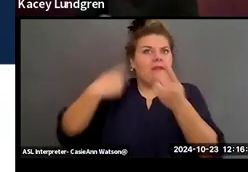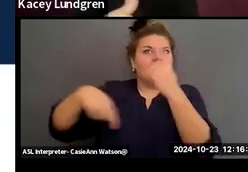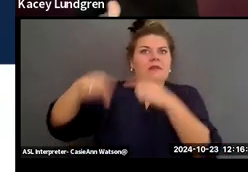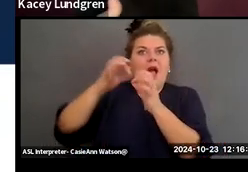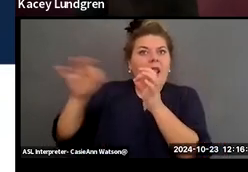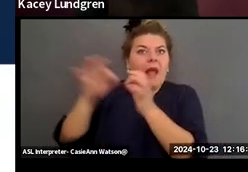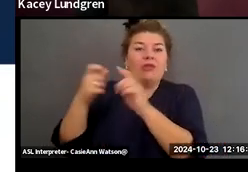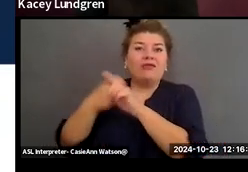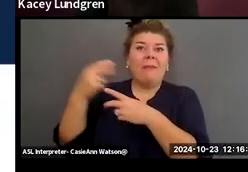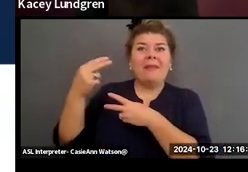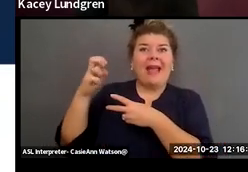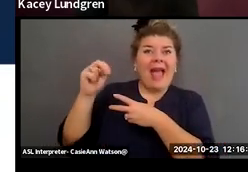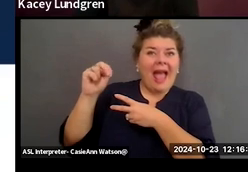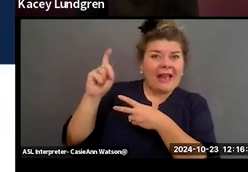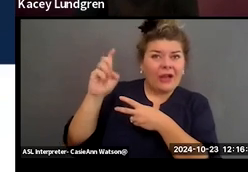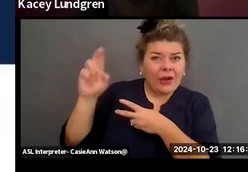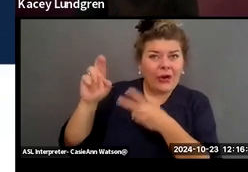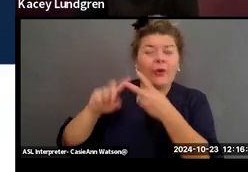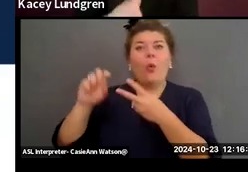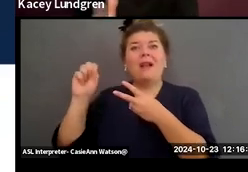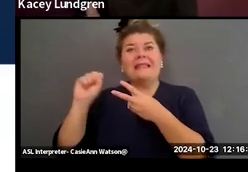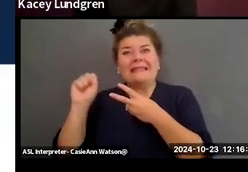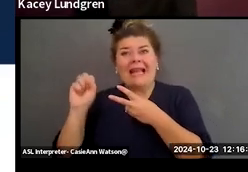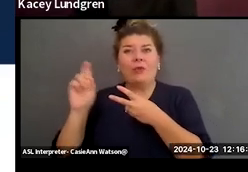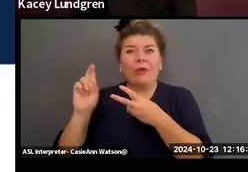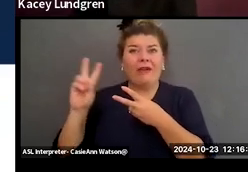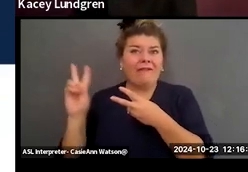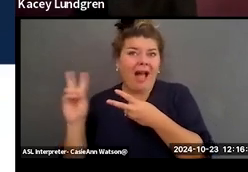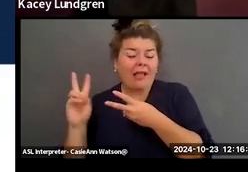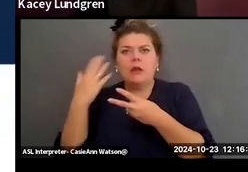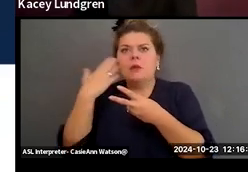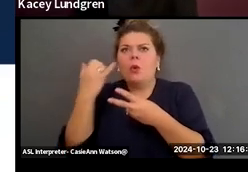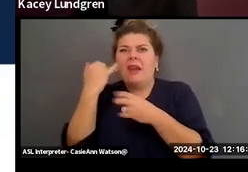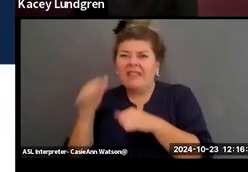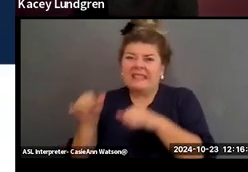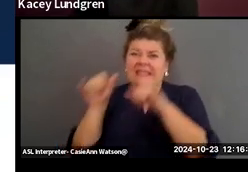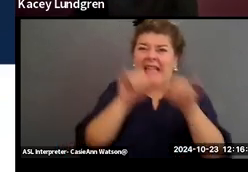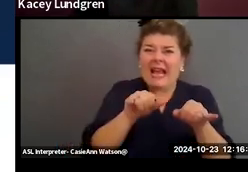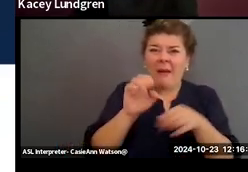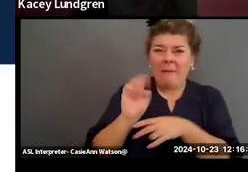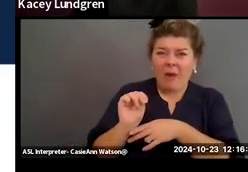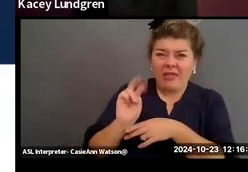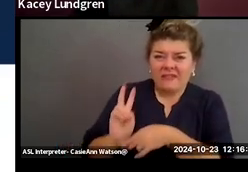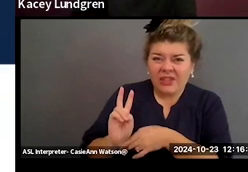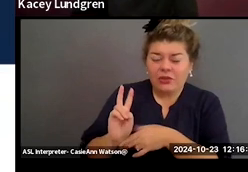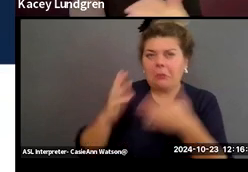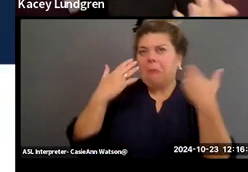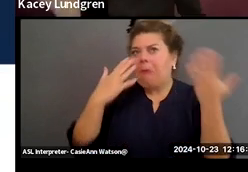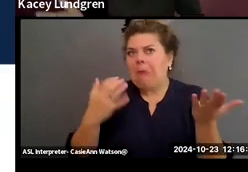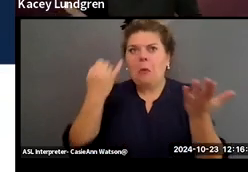from Henniker and Sandy River Valley were the exact same as Martha's Vineyard, or if they were dialects, or if they were something